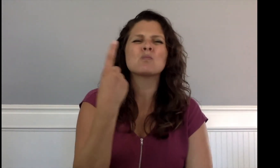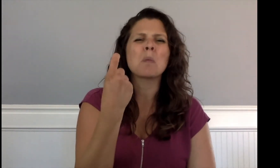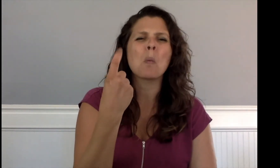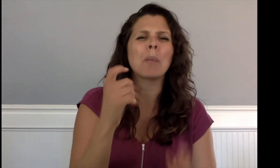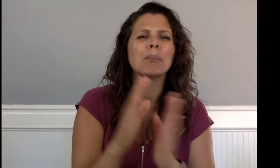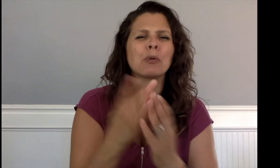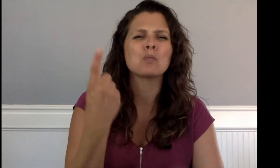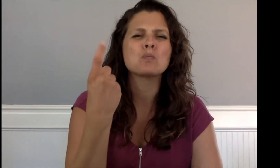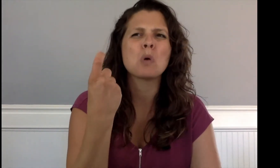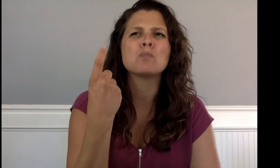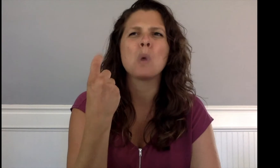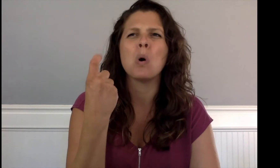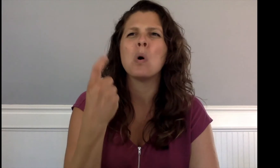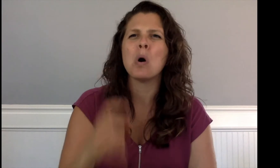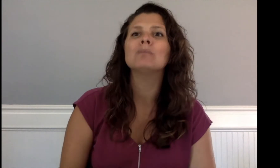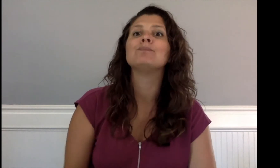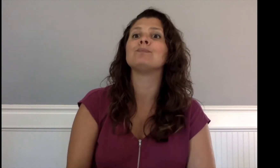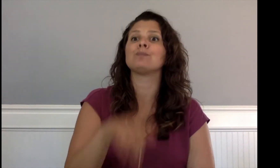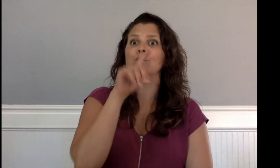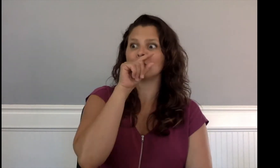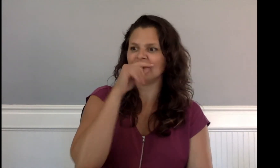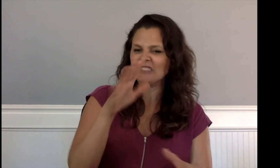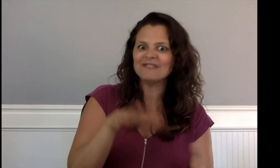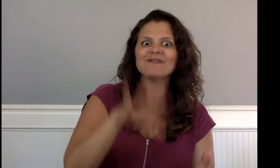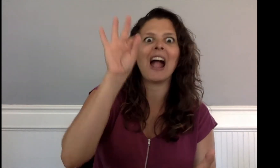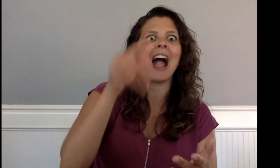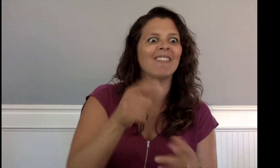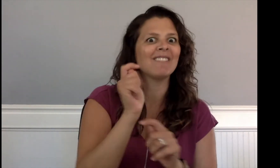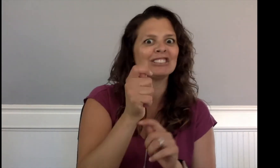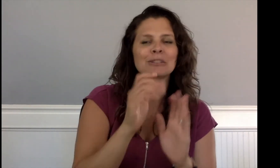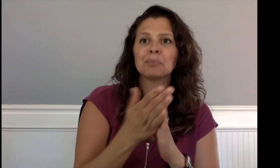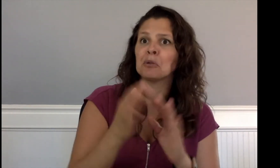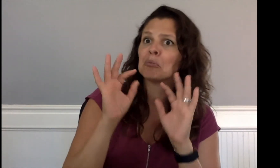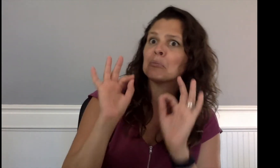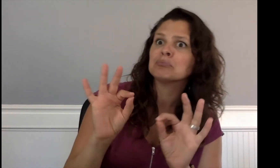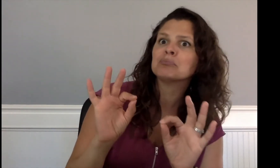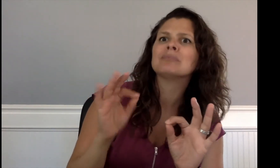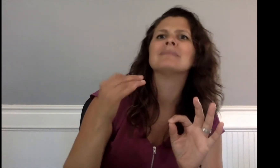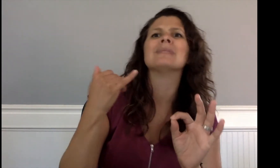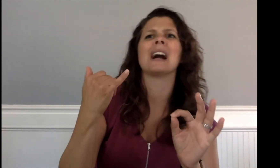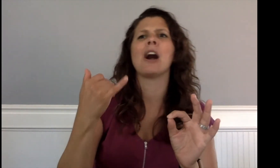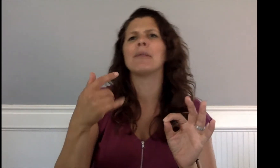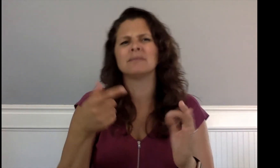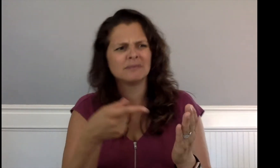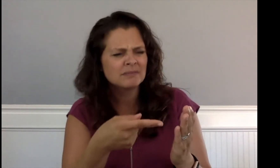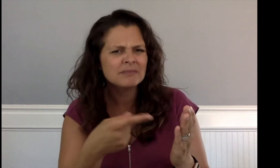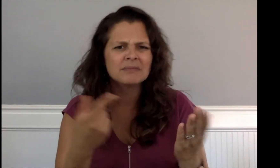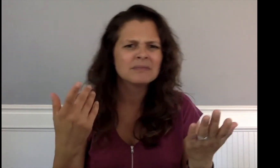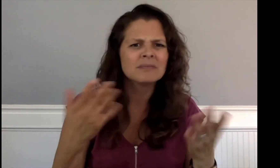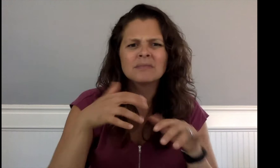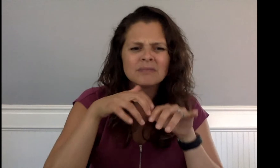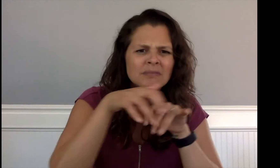Charlie needed one more book. Miss Tweedy had found the fishing book for him. This time she looked